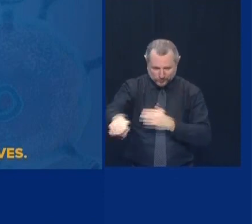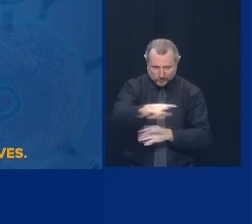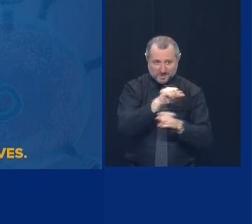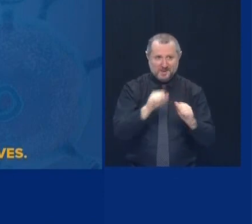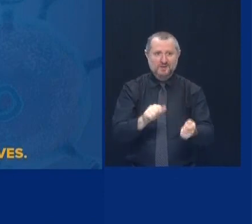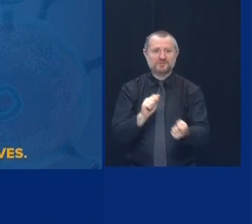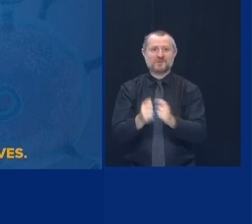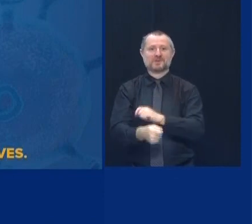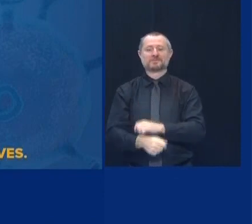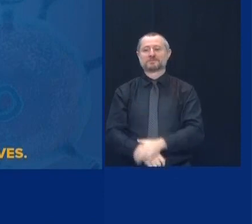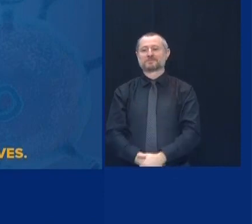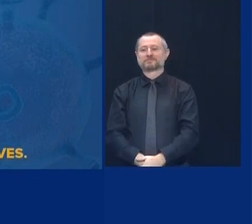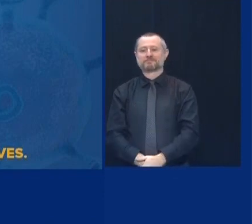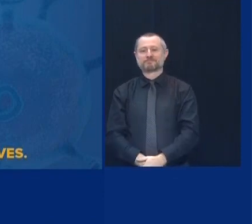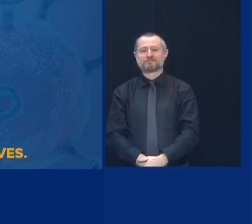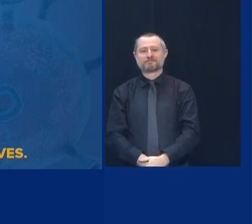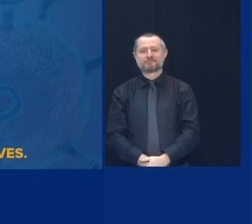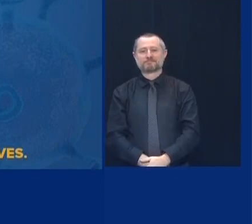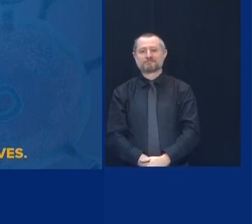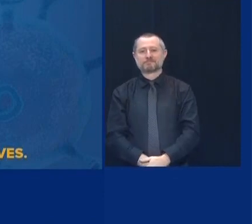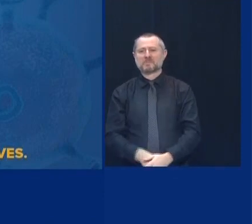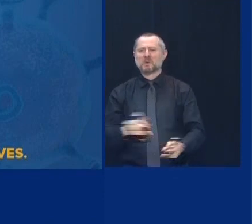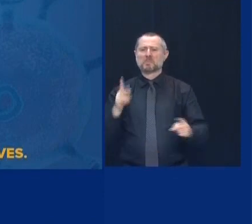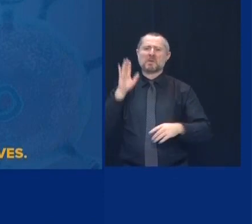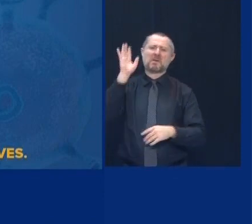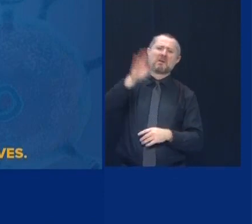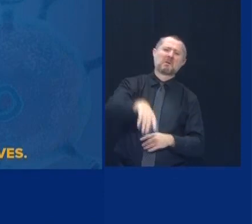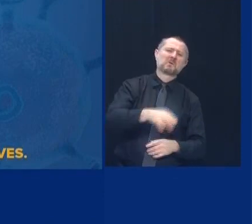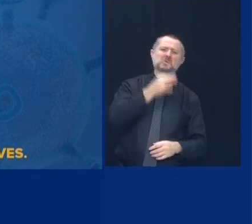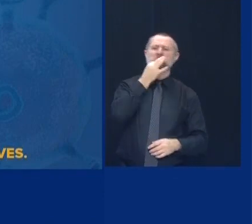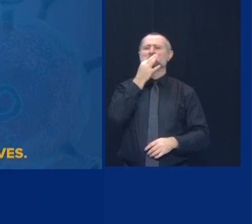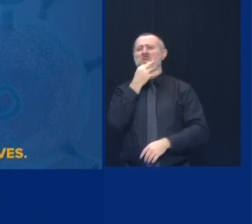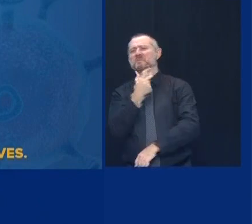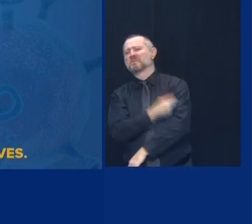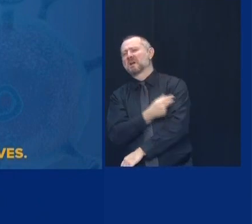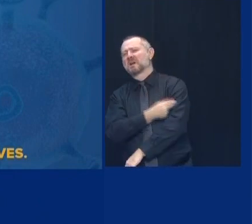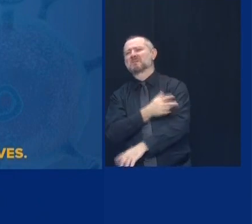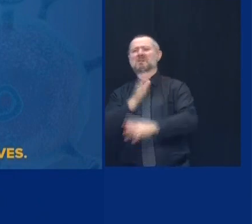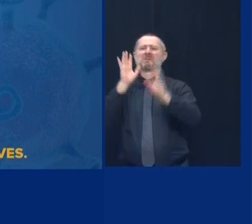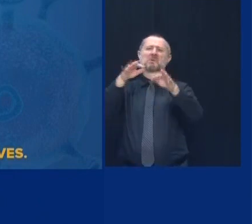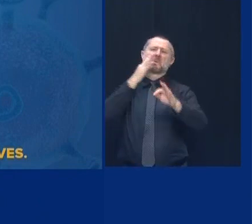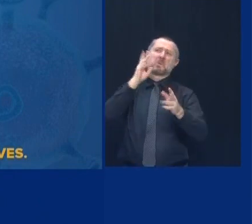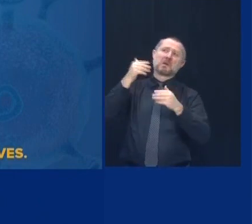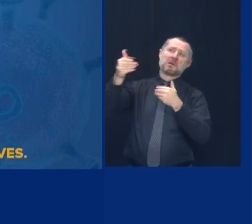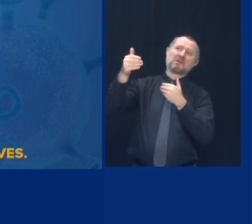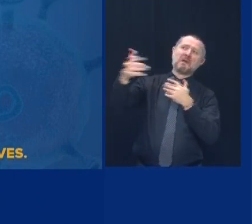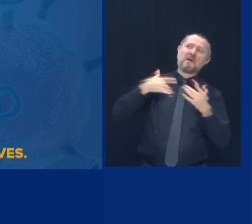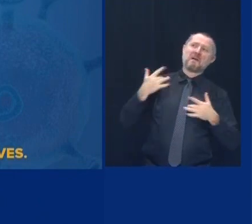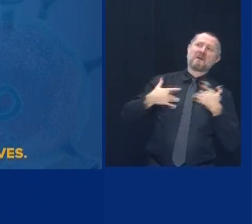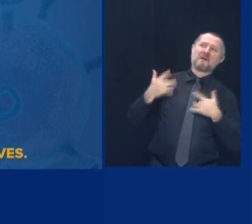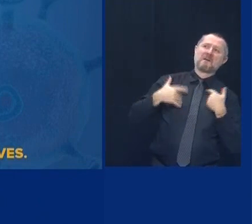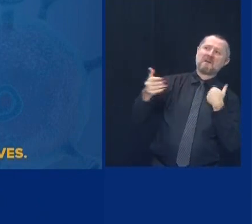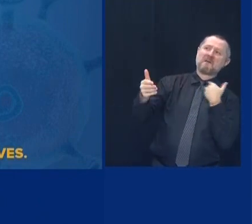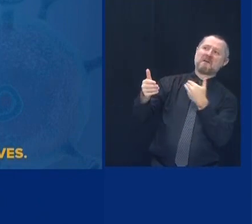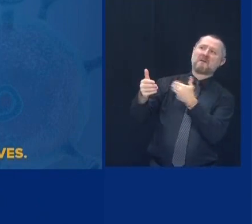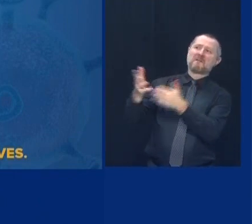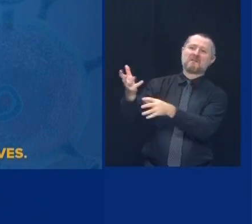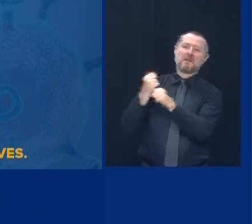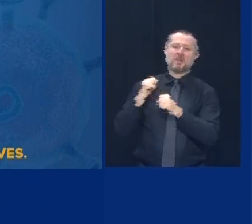THE BEST I CAN DO IS WARN PEOPLE EVERYDAY. SHOW YOUR NUMBERS ñrEVERYDAY. YOU CAN CHANGE WHAT YOU DOxD AND